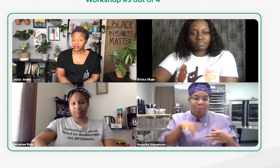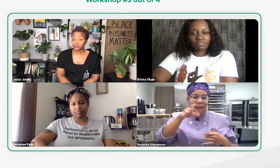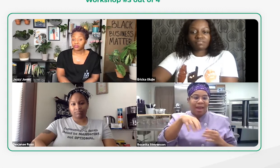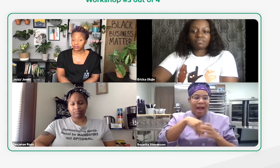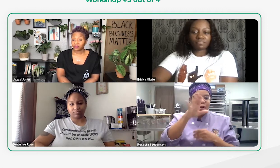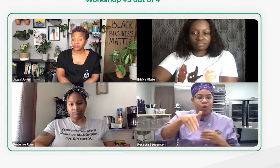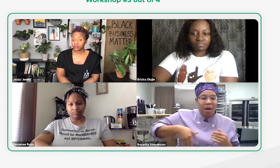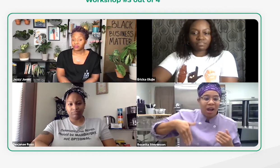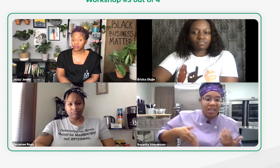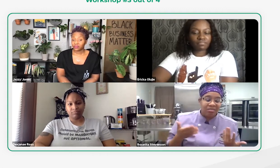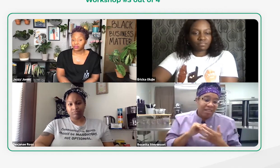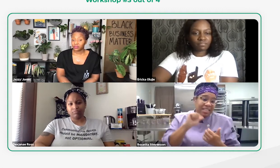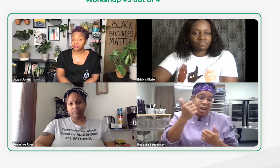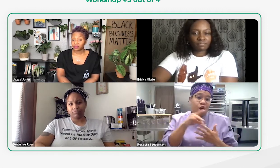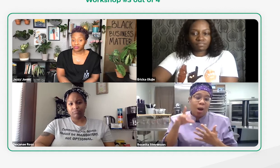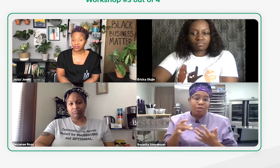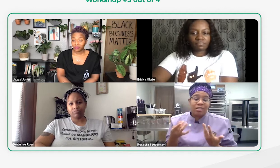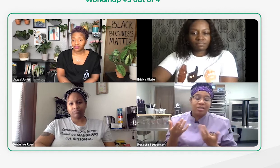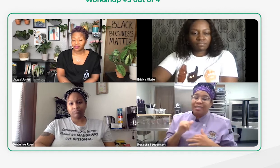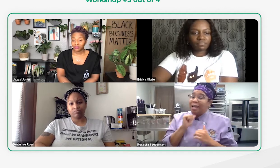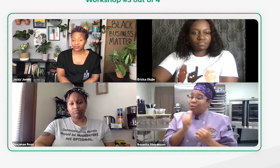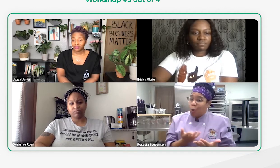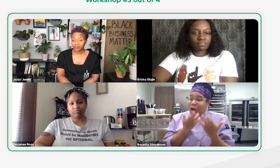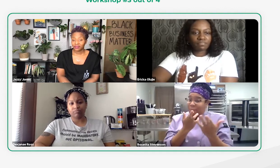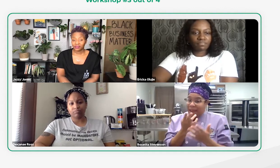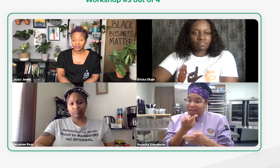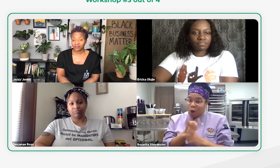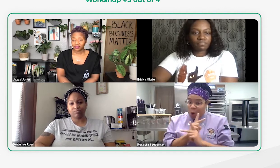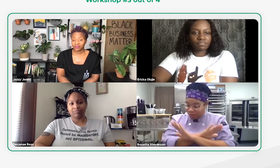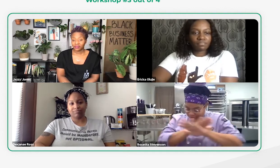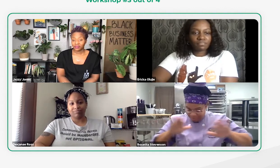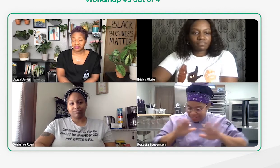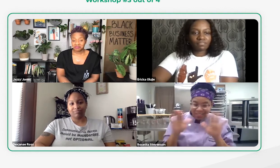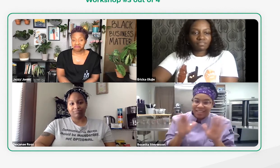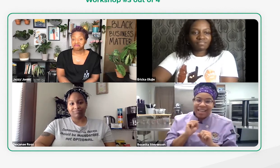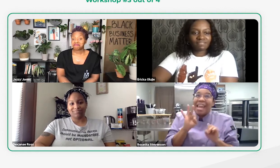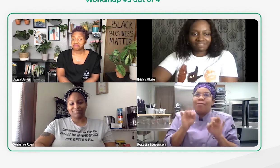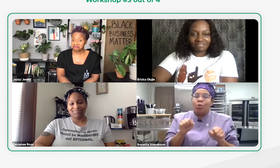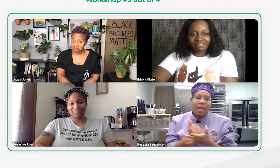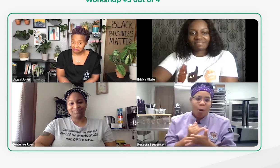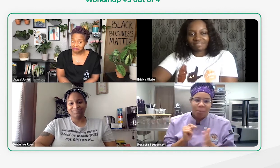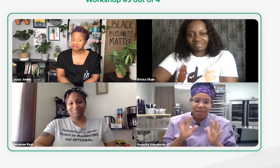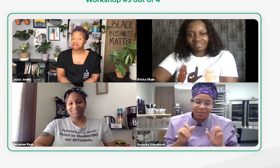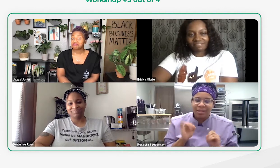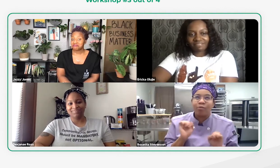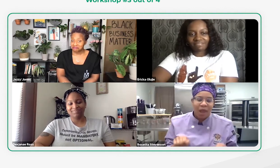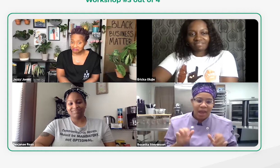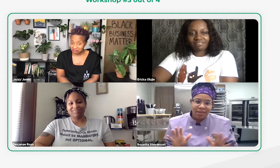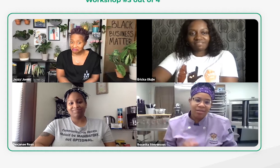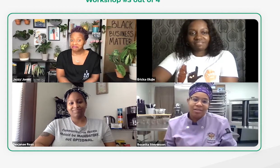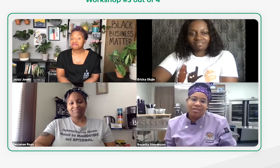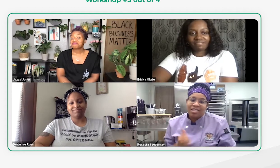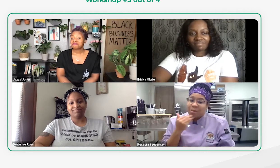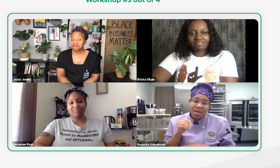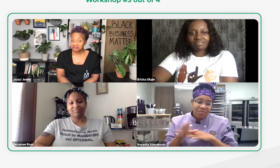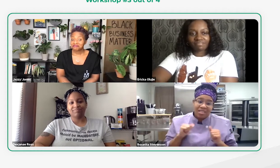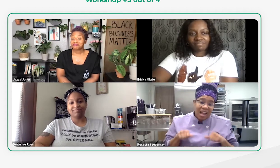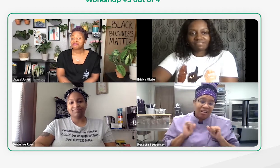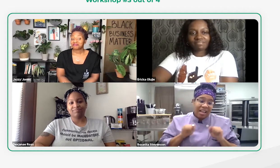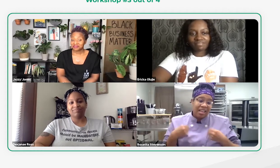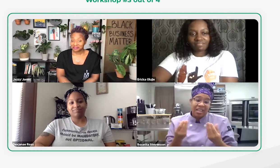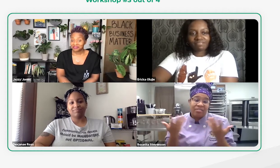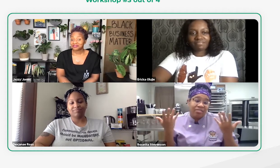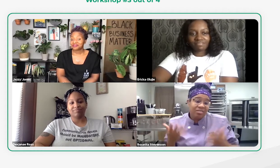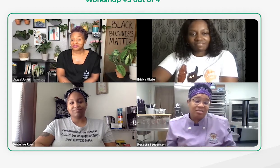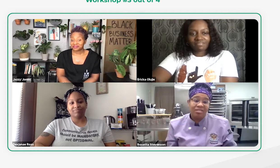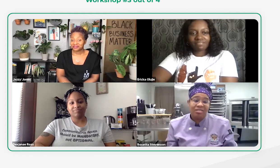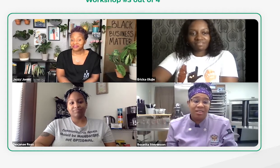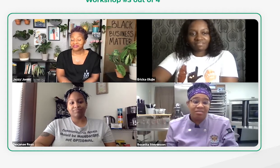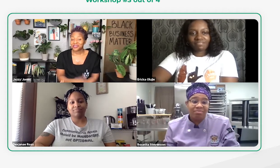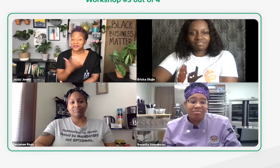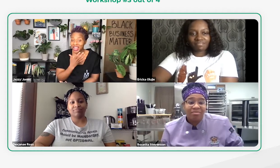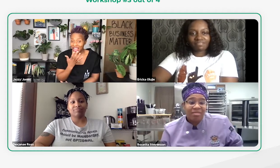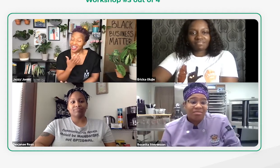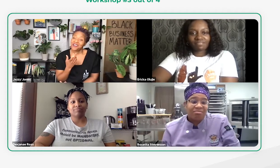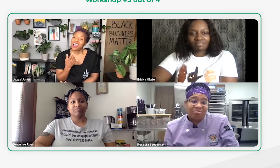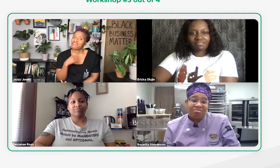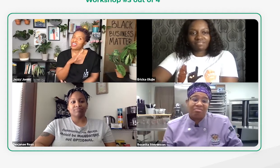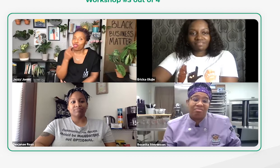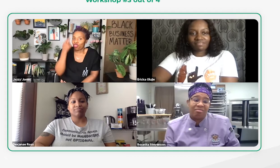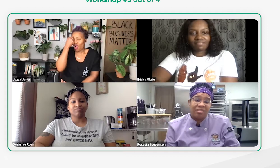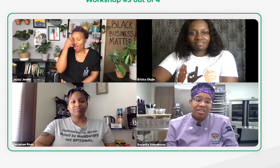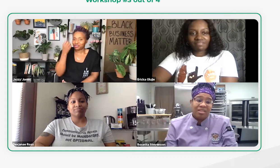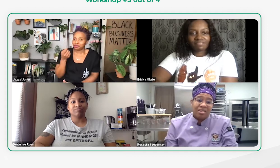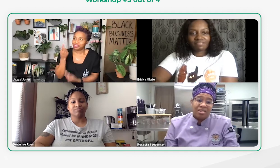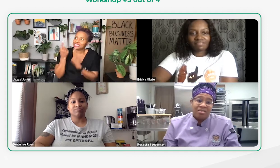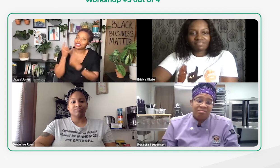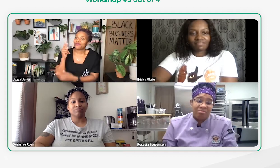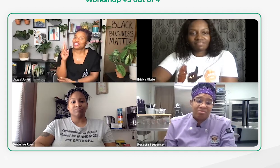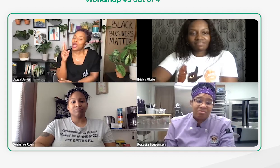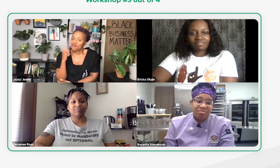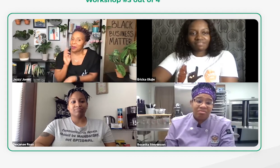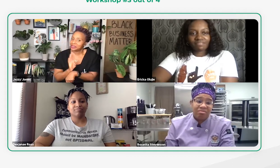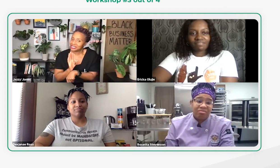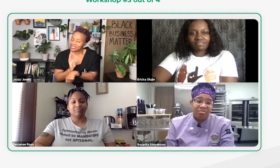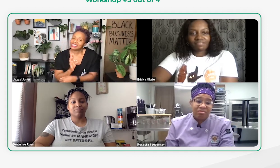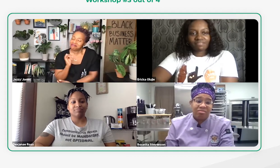your own money. Out-of-pocket. >> Desjunae